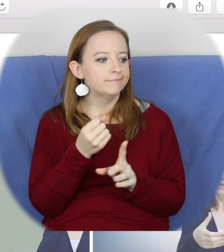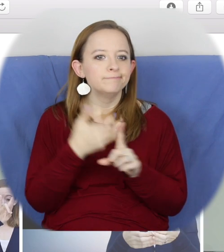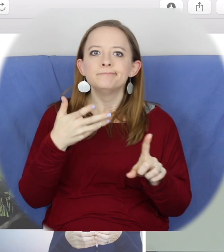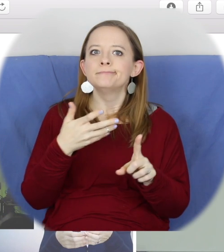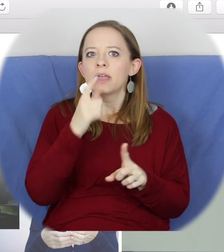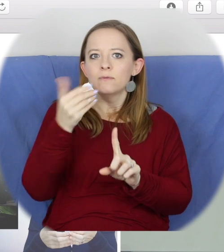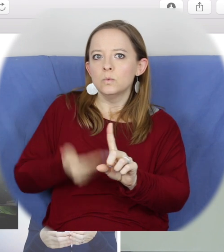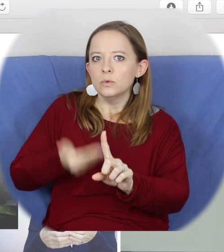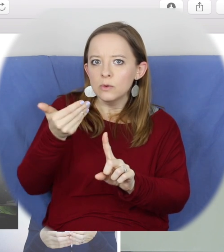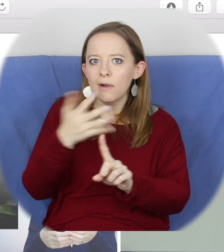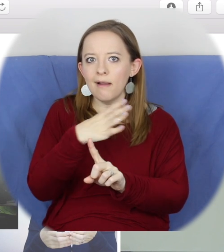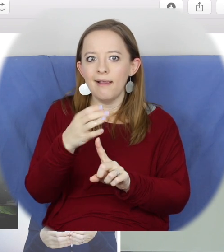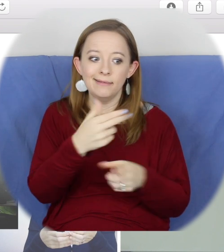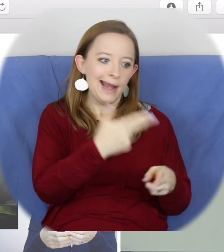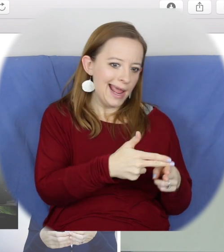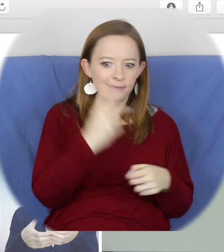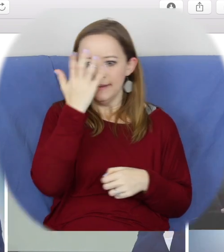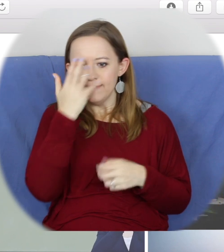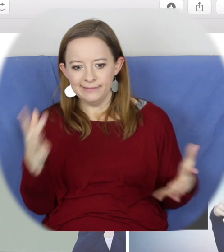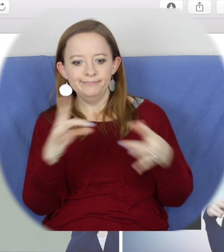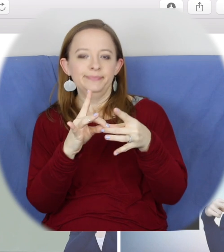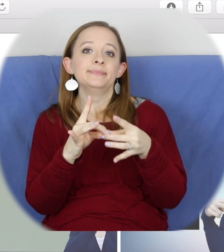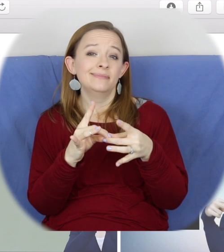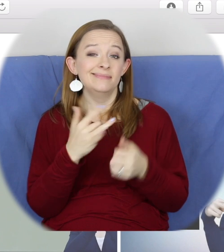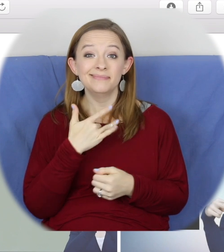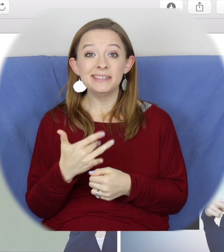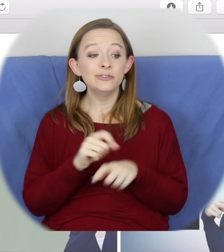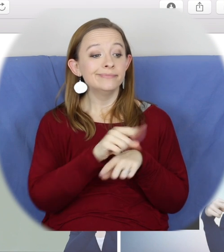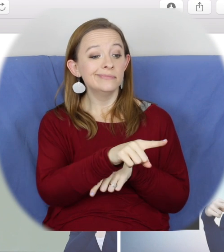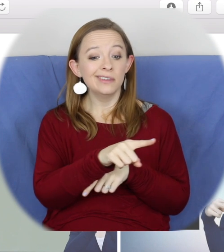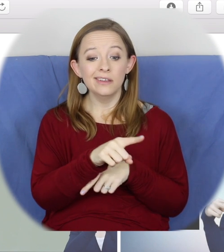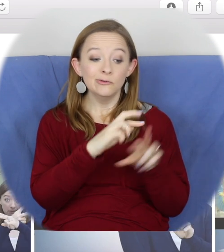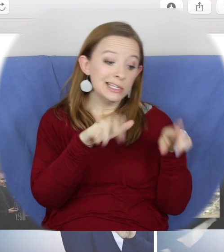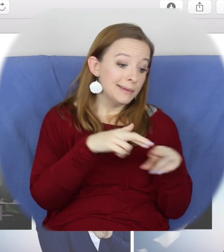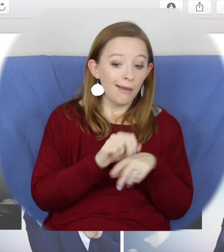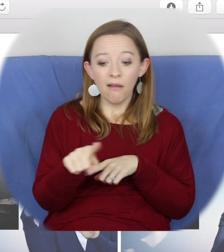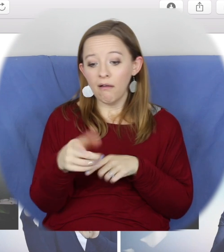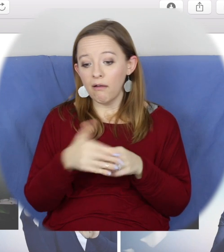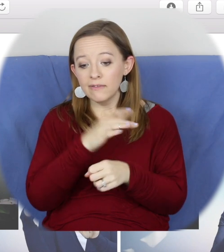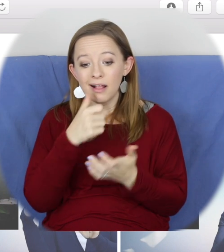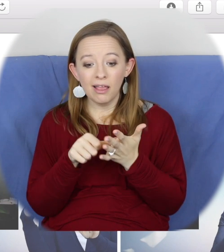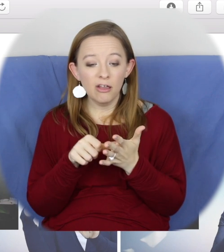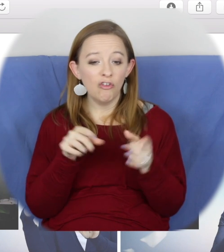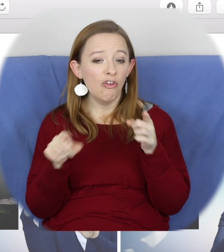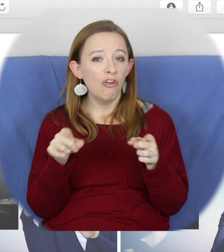and just kind of an expanded version of who you are and put a name and a face. A lot of times you just send in a resume and a cover letter